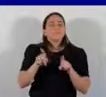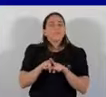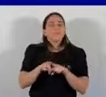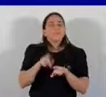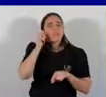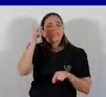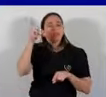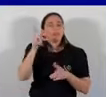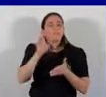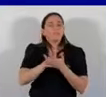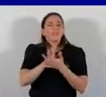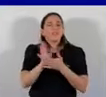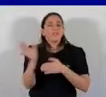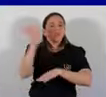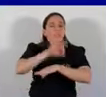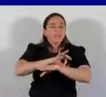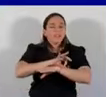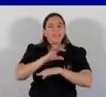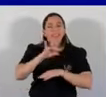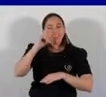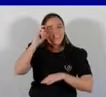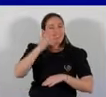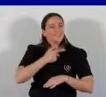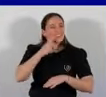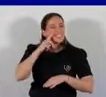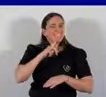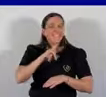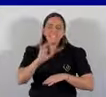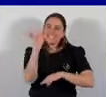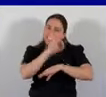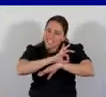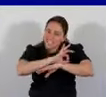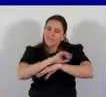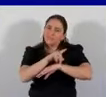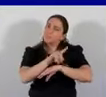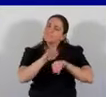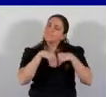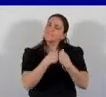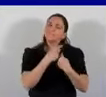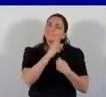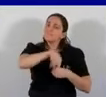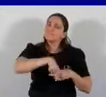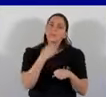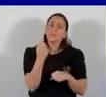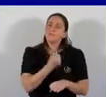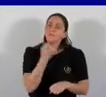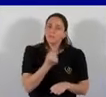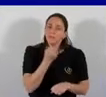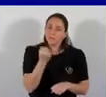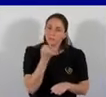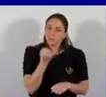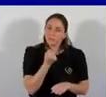This idea of deficit zero Has a very important consequence